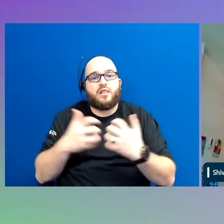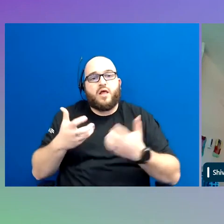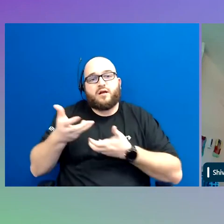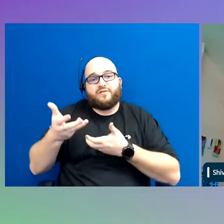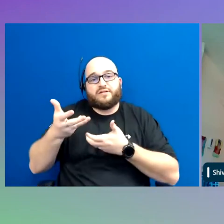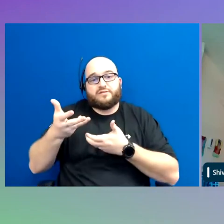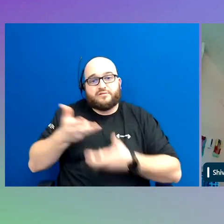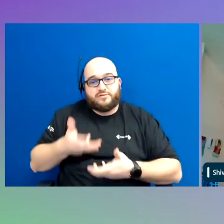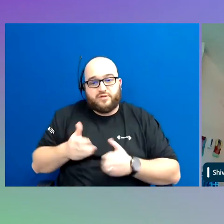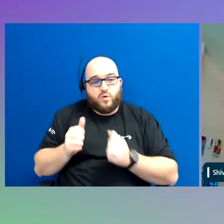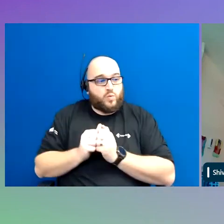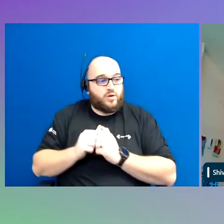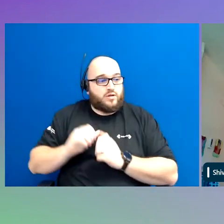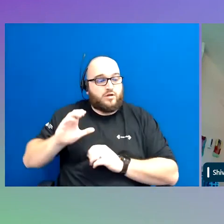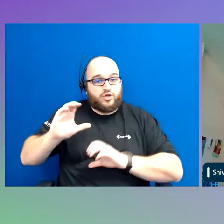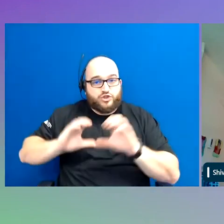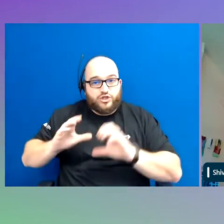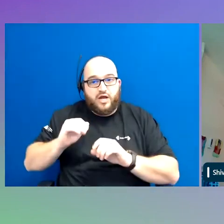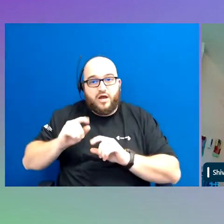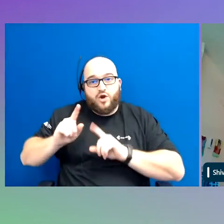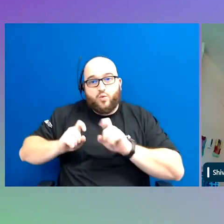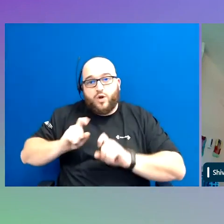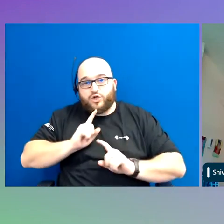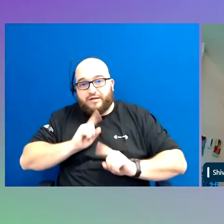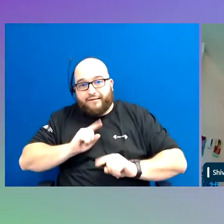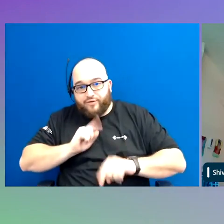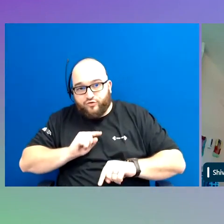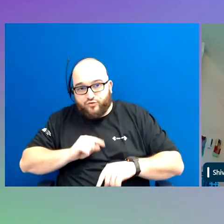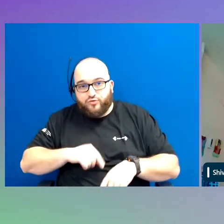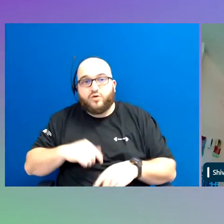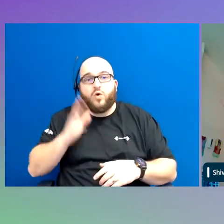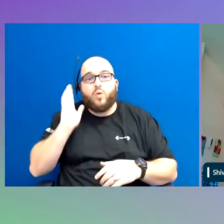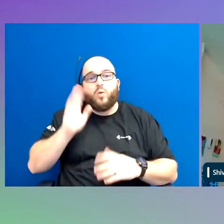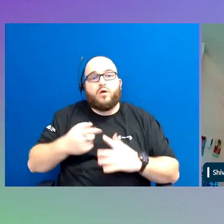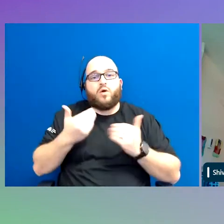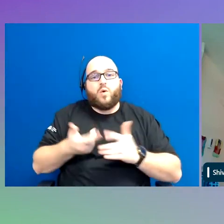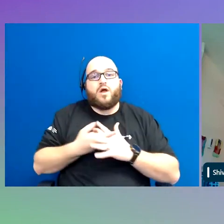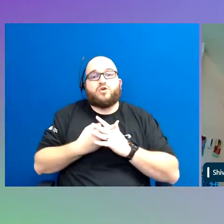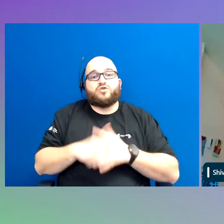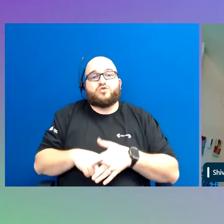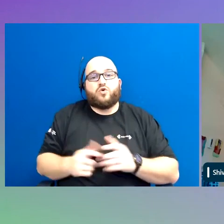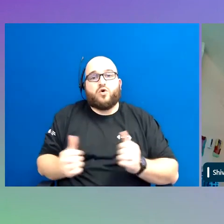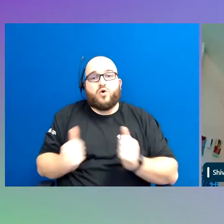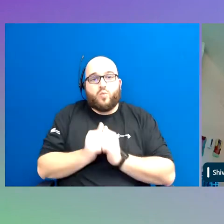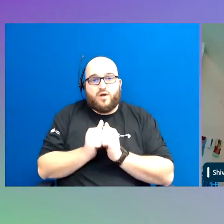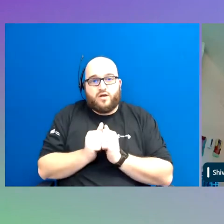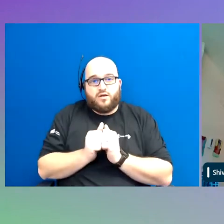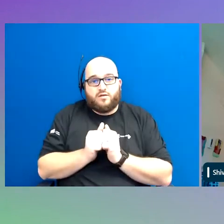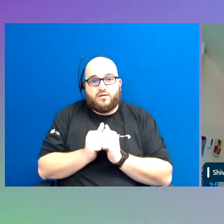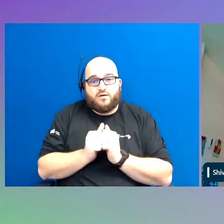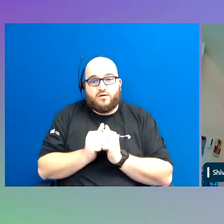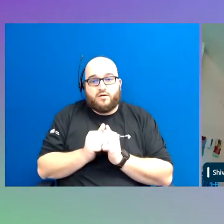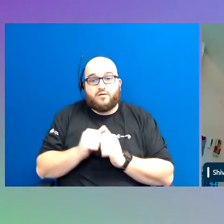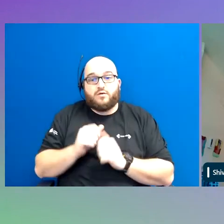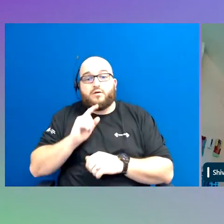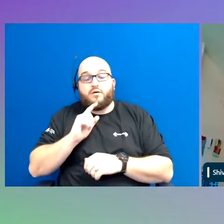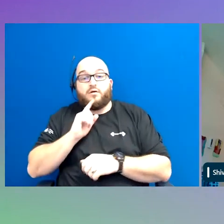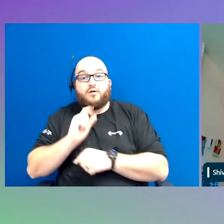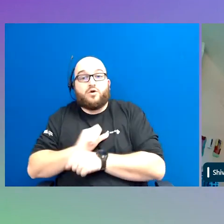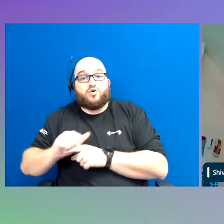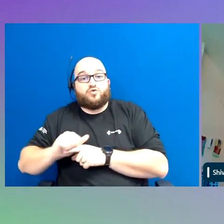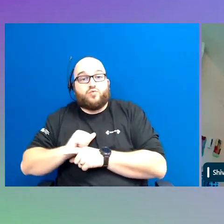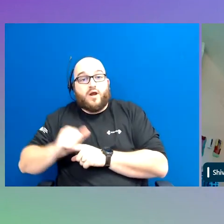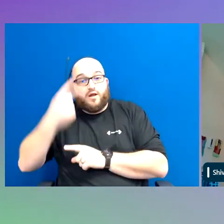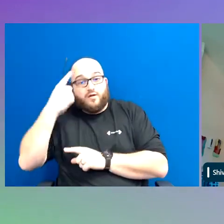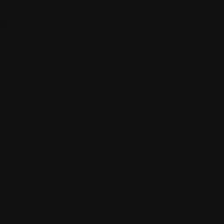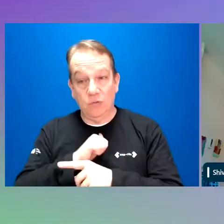Q&A. So let's start with is